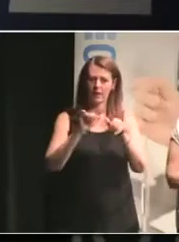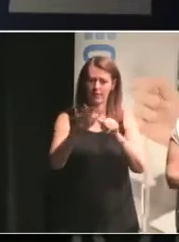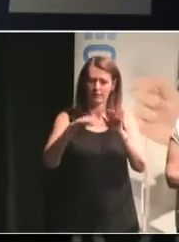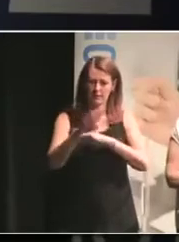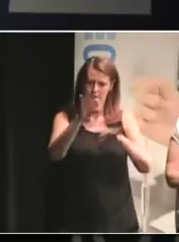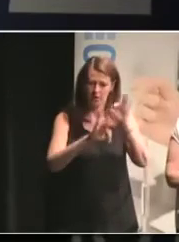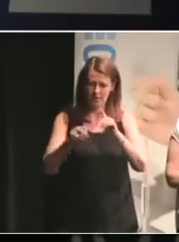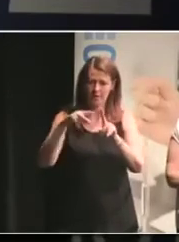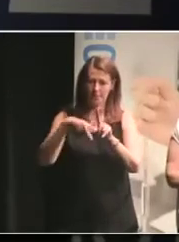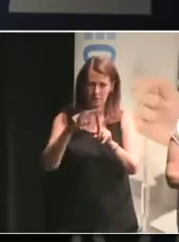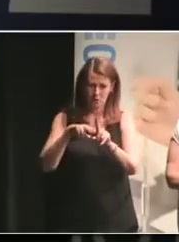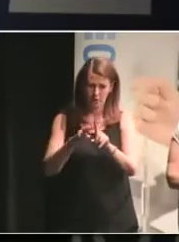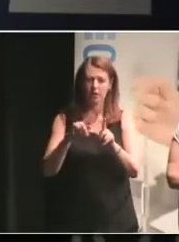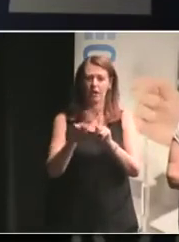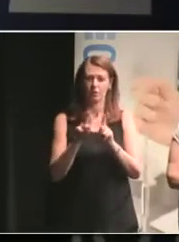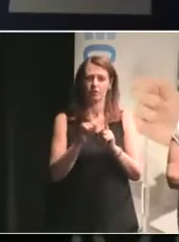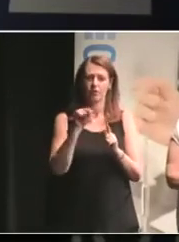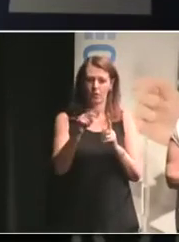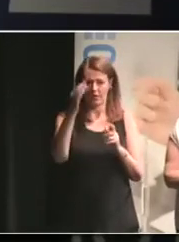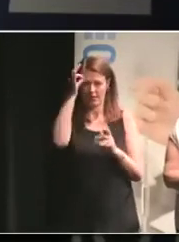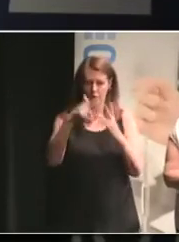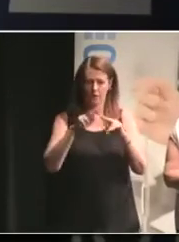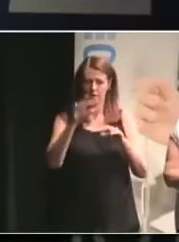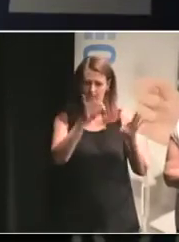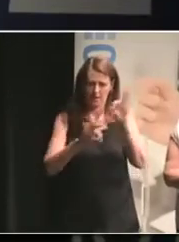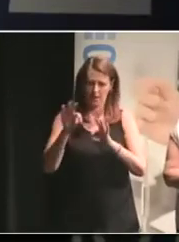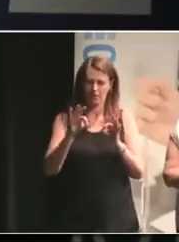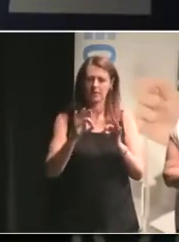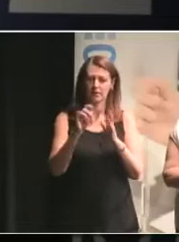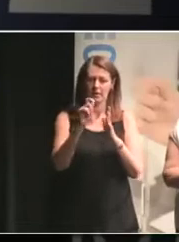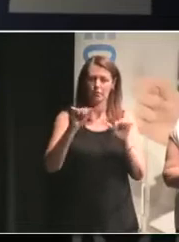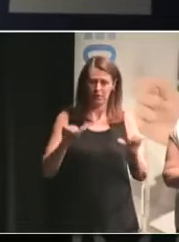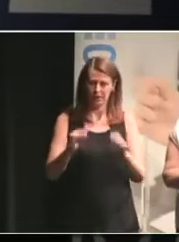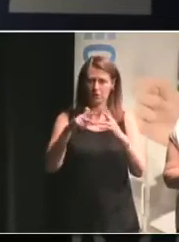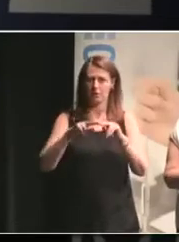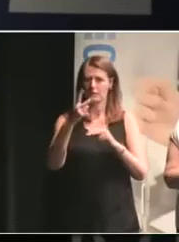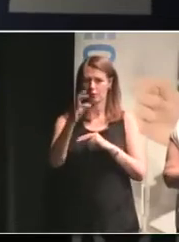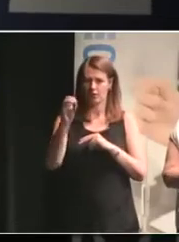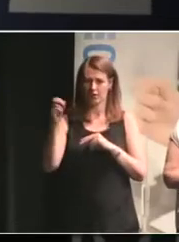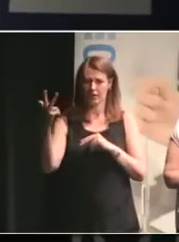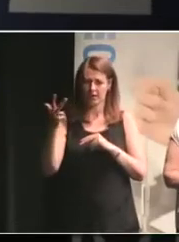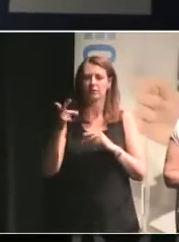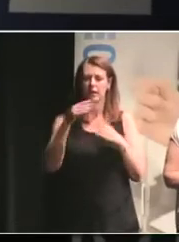mentoring, and as well as the council of science society president's 2008 leadership award. He's